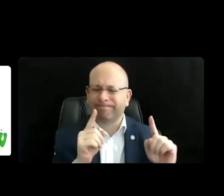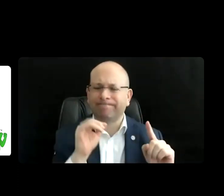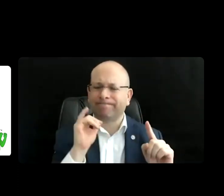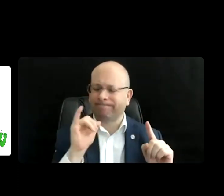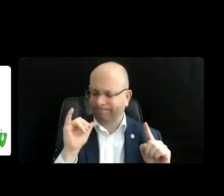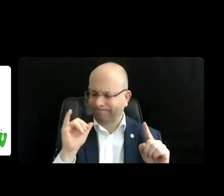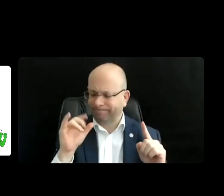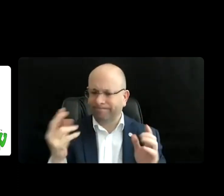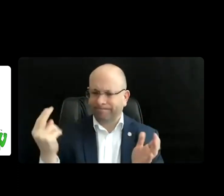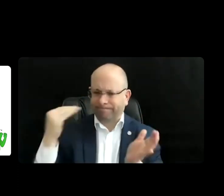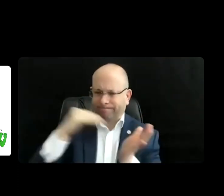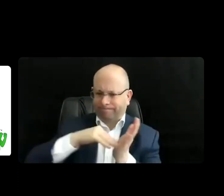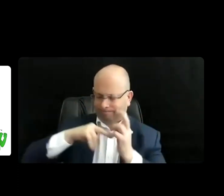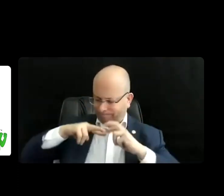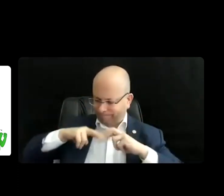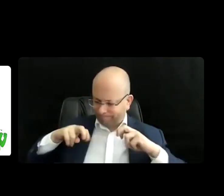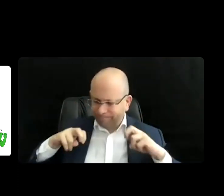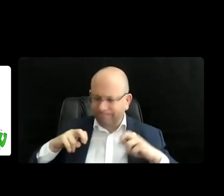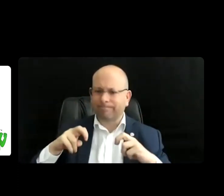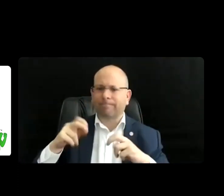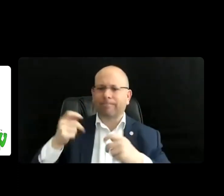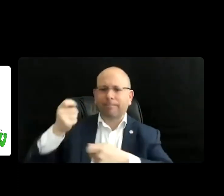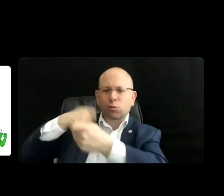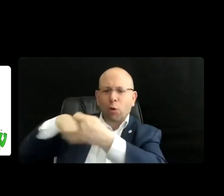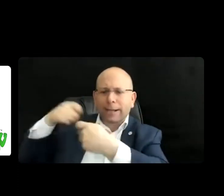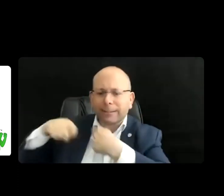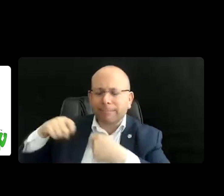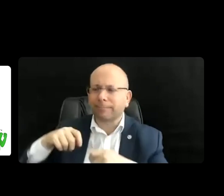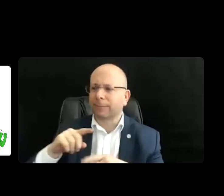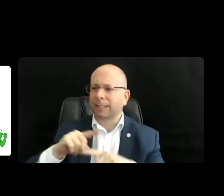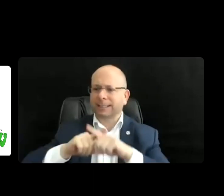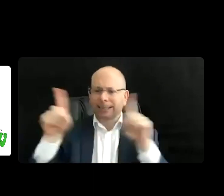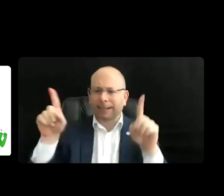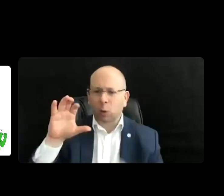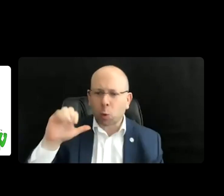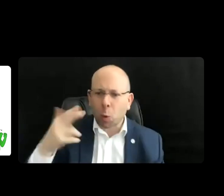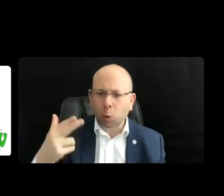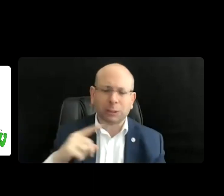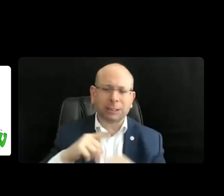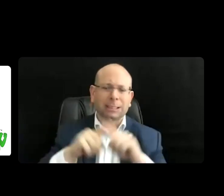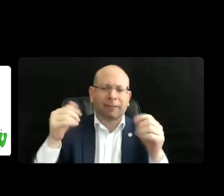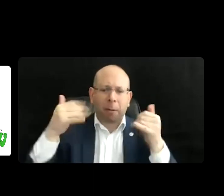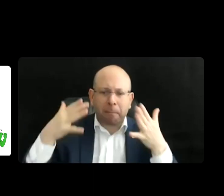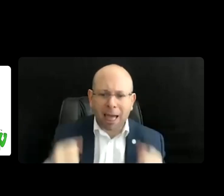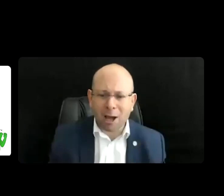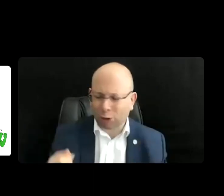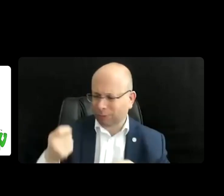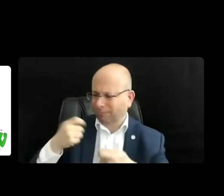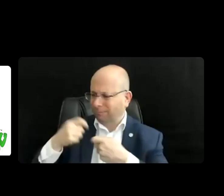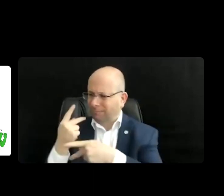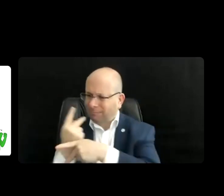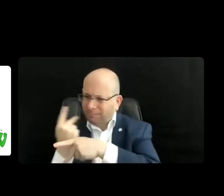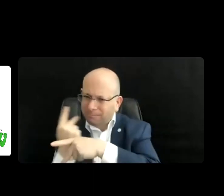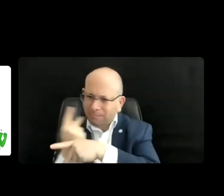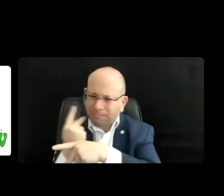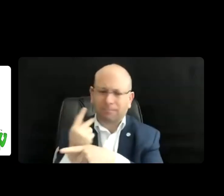I think that is a good analogy for what NAD is doing, taking the time to reconsider, to look at changes.